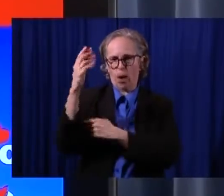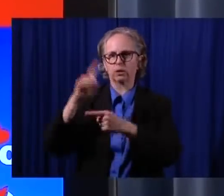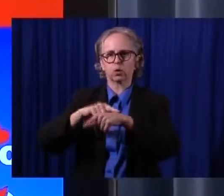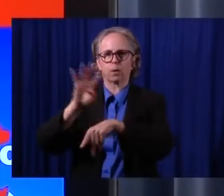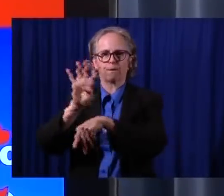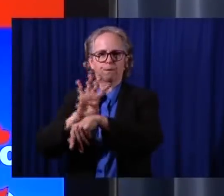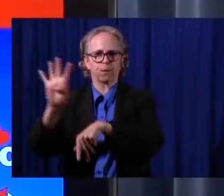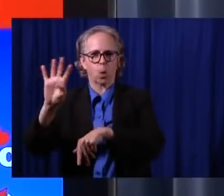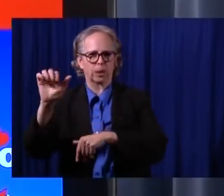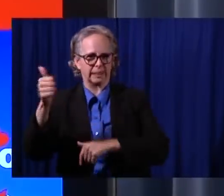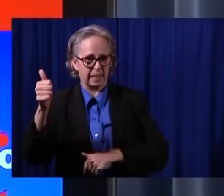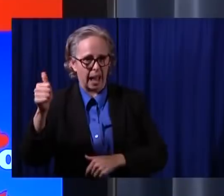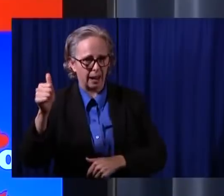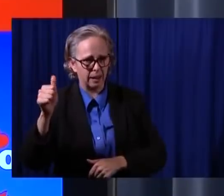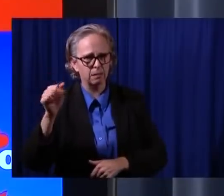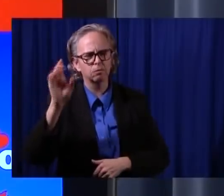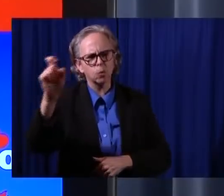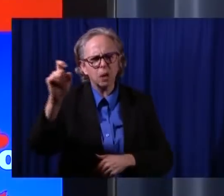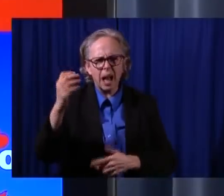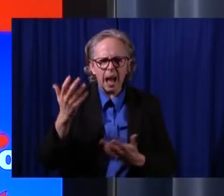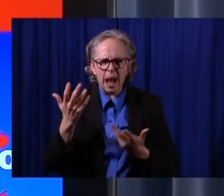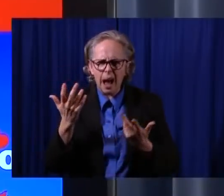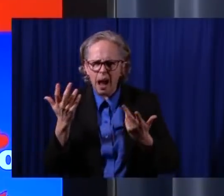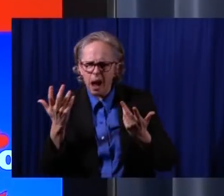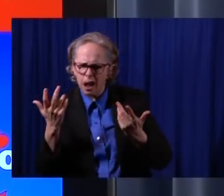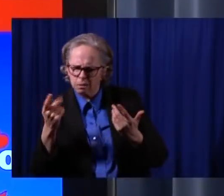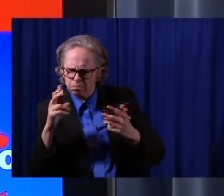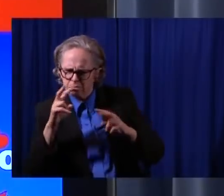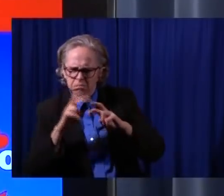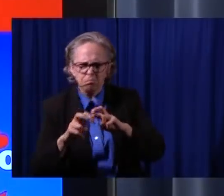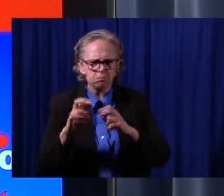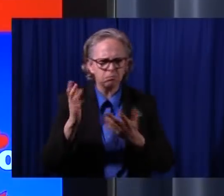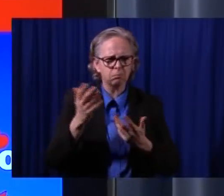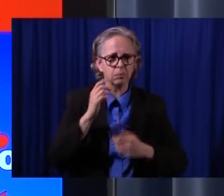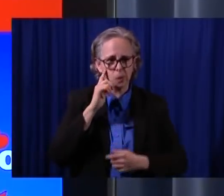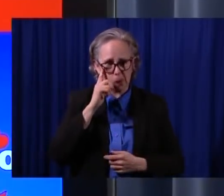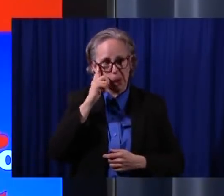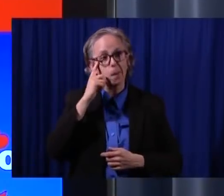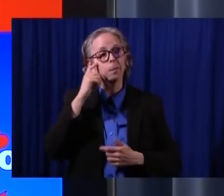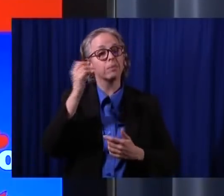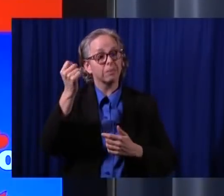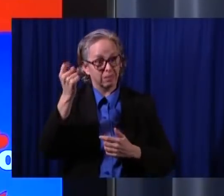AT ELYRIA CITY HALL ON FRIDAY, JUNE 19 FROM 10 AM UNTIL 3 PM.